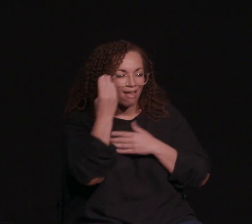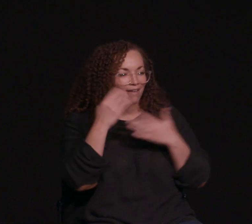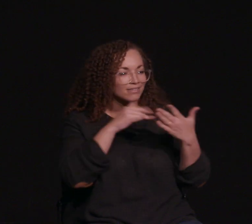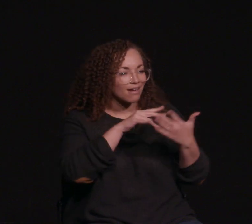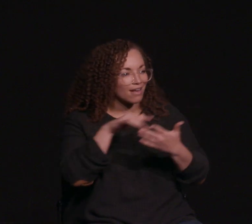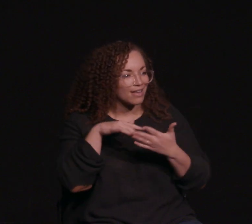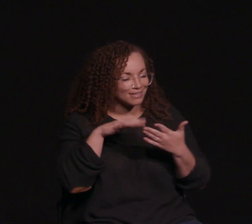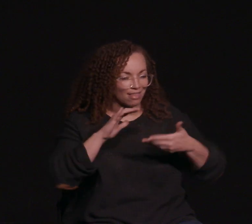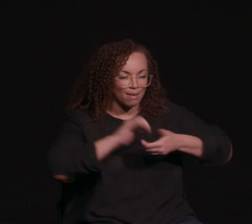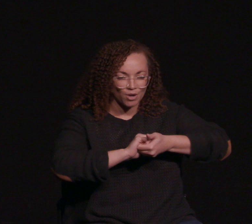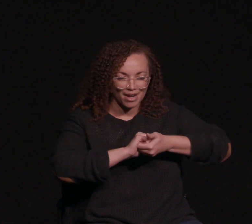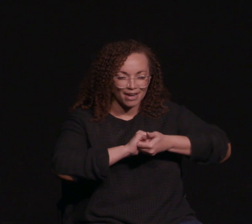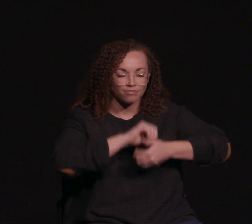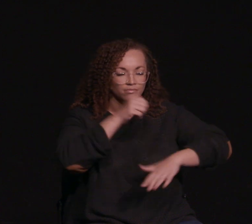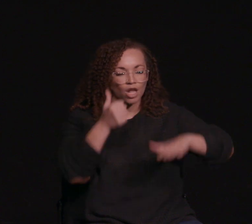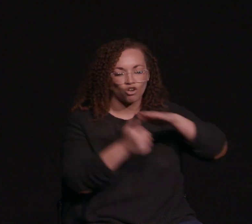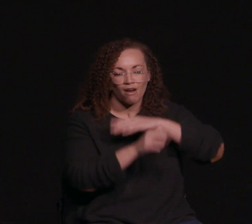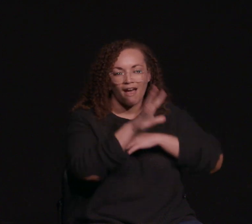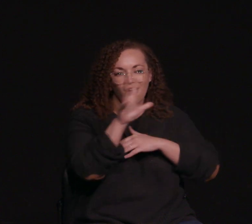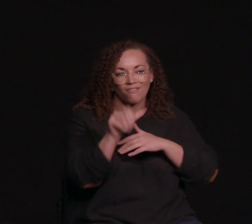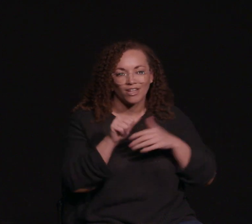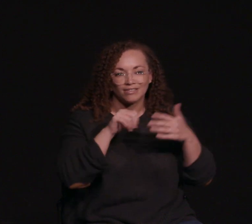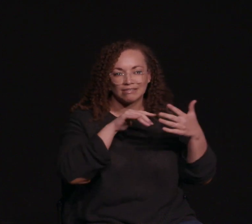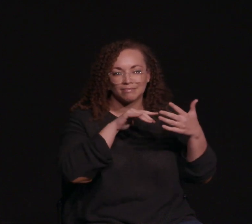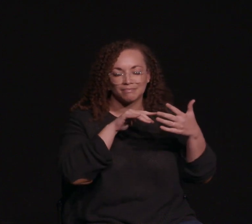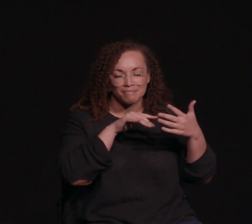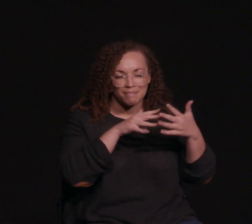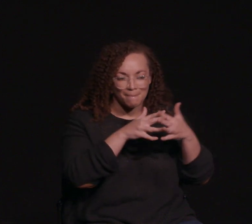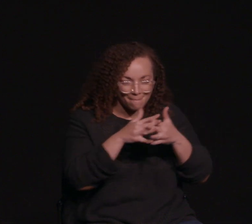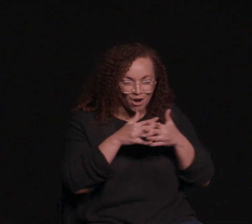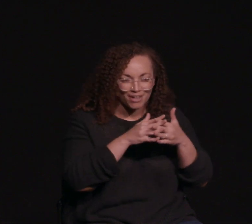department of African American Studies here at UC Berkeley.